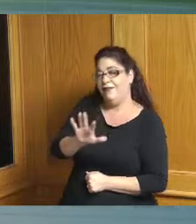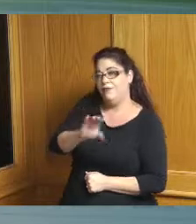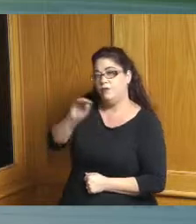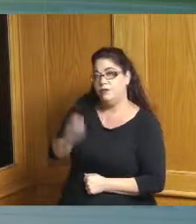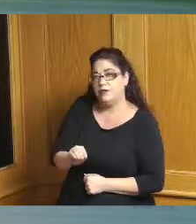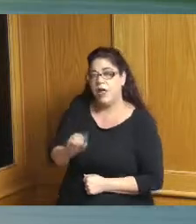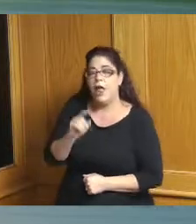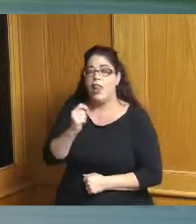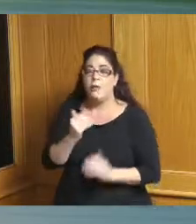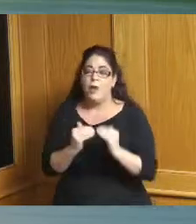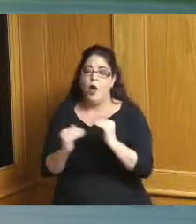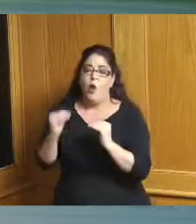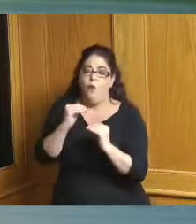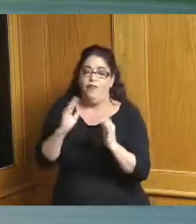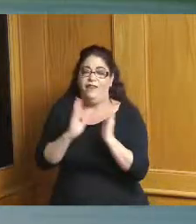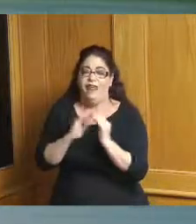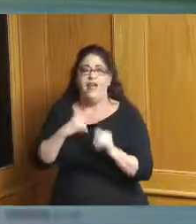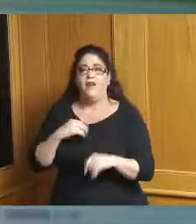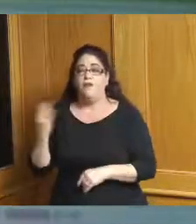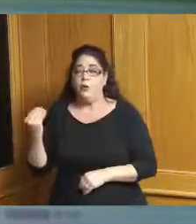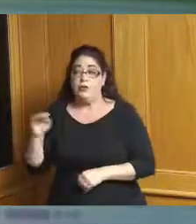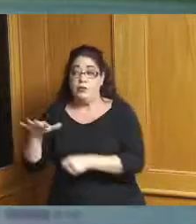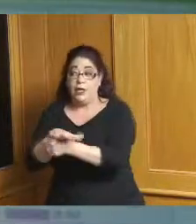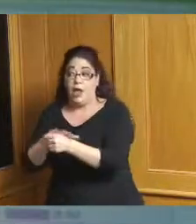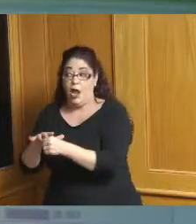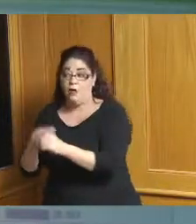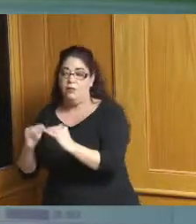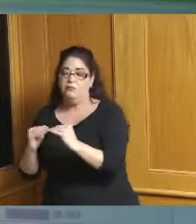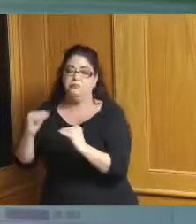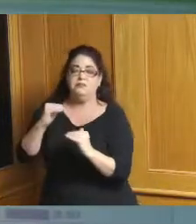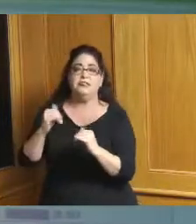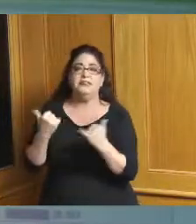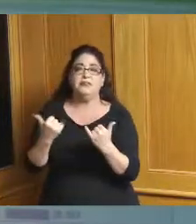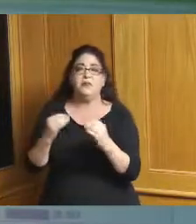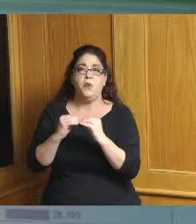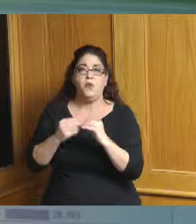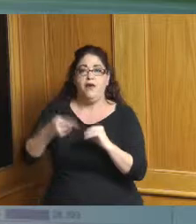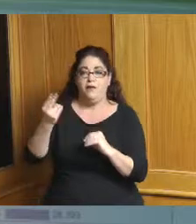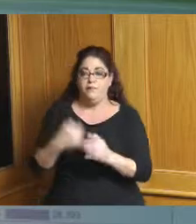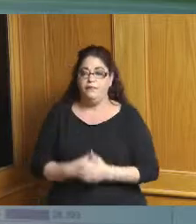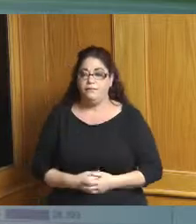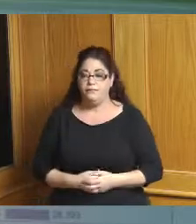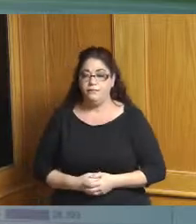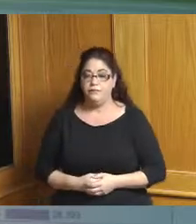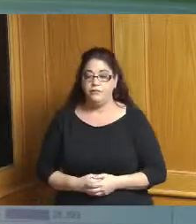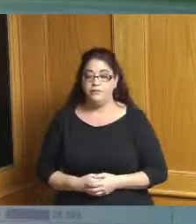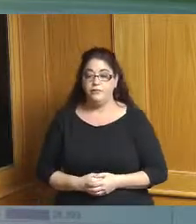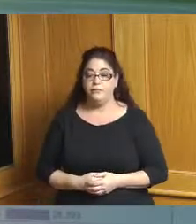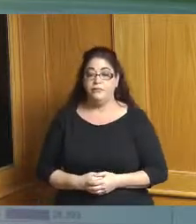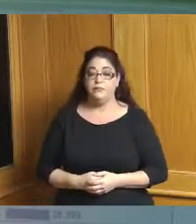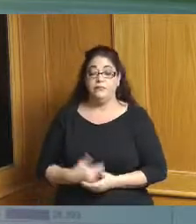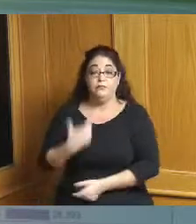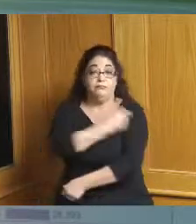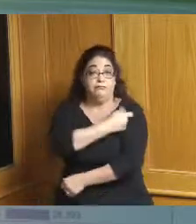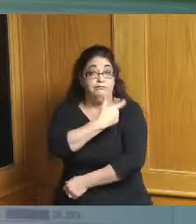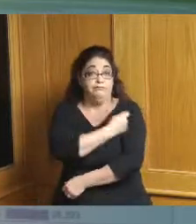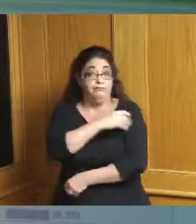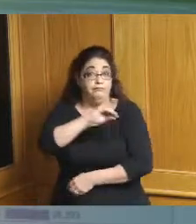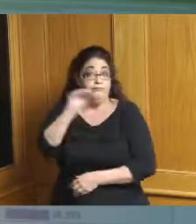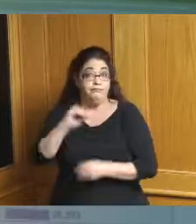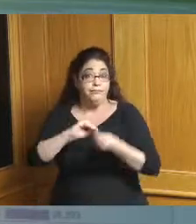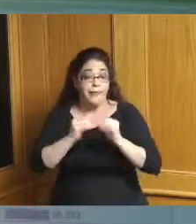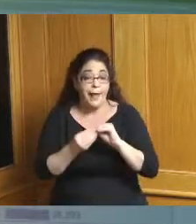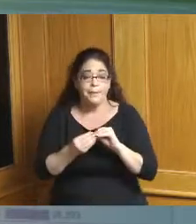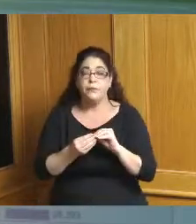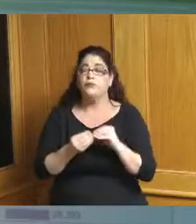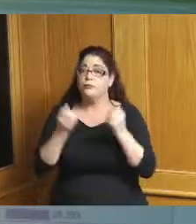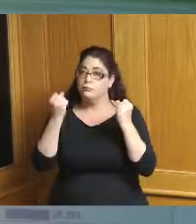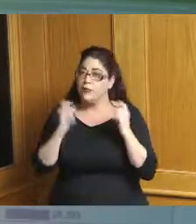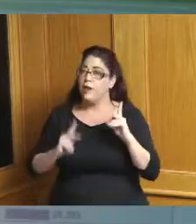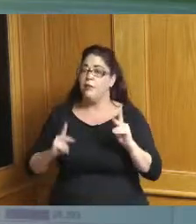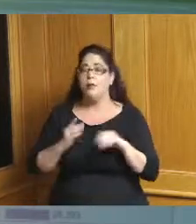than the 14 county region as far as vaccinations we continue to make a lot of progress it's slow